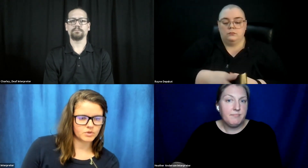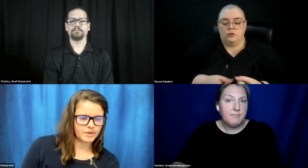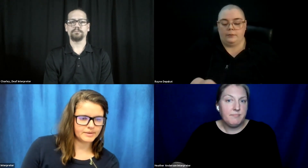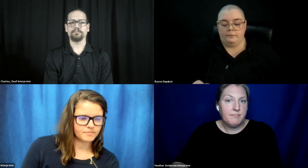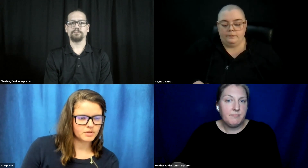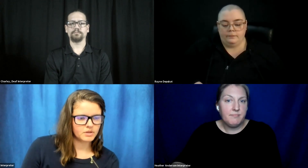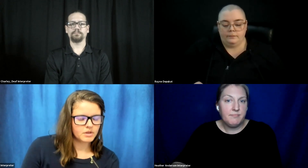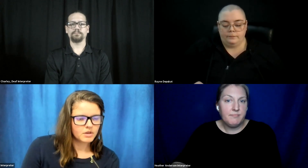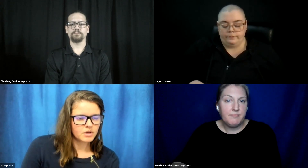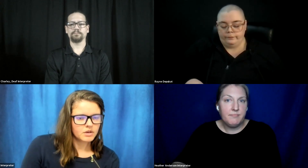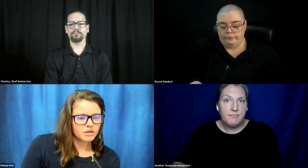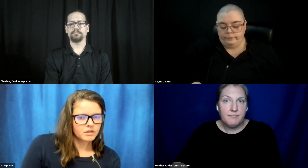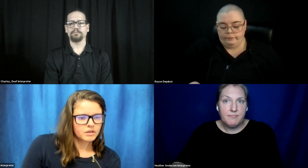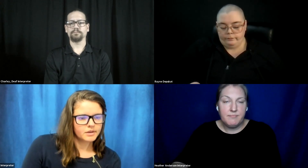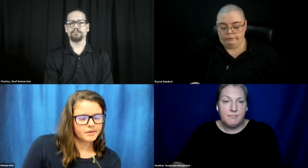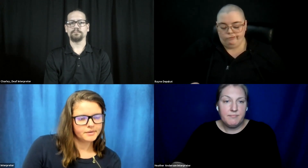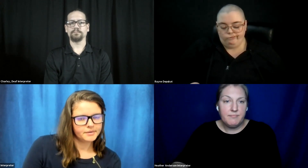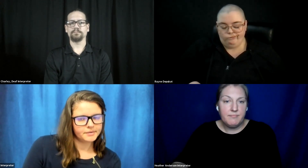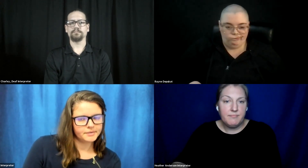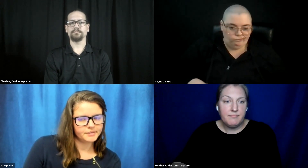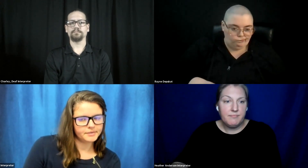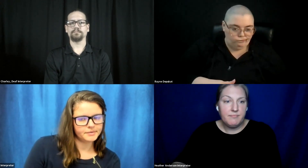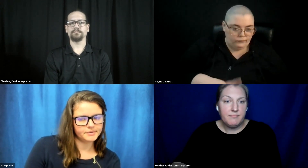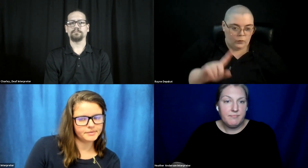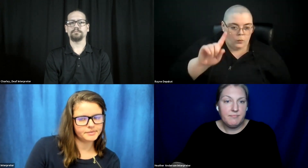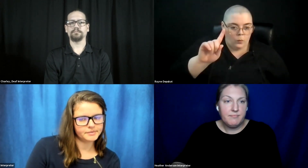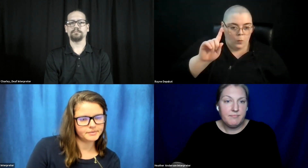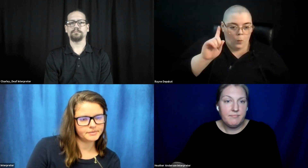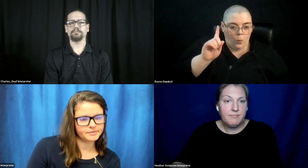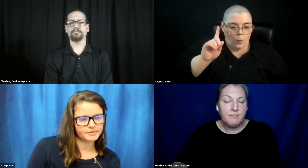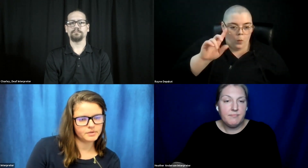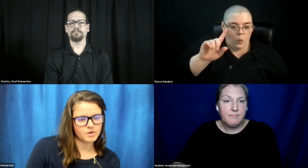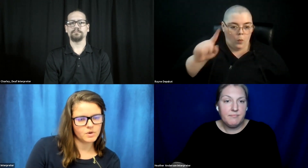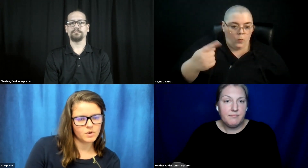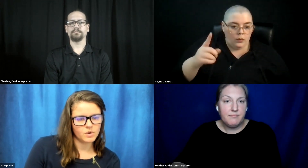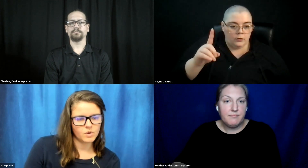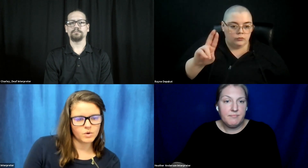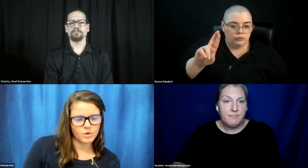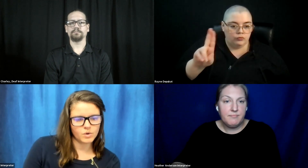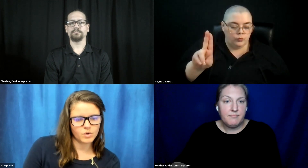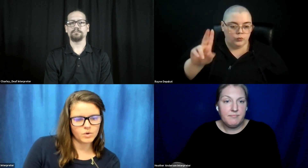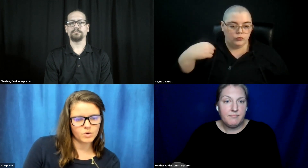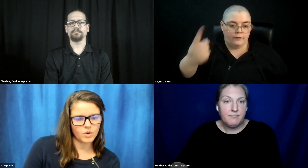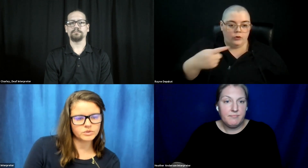Okay.